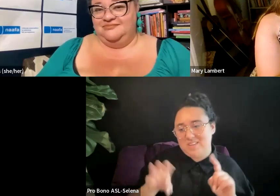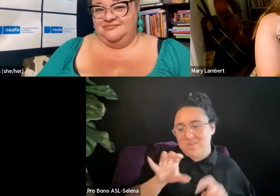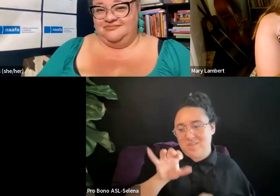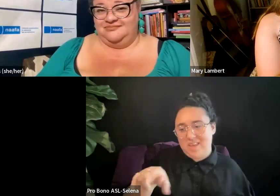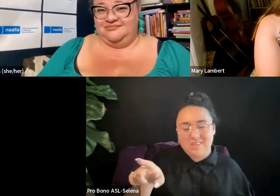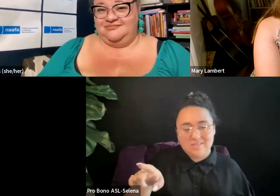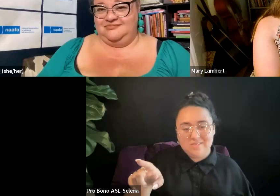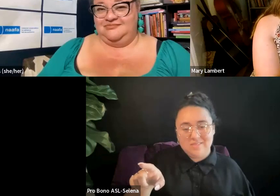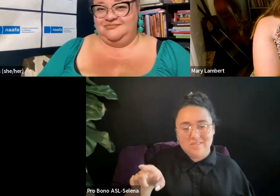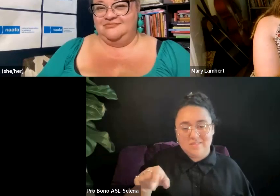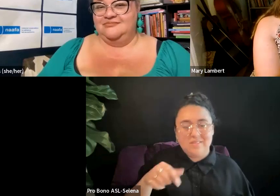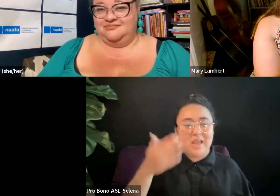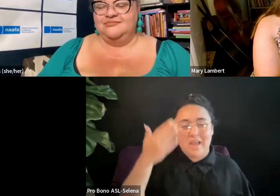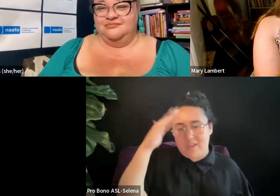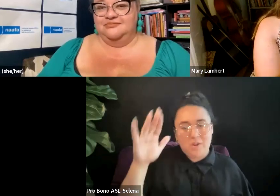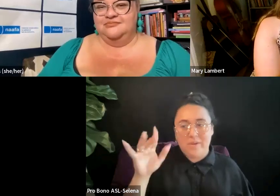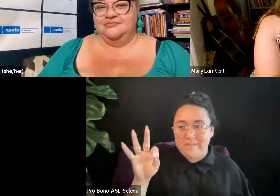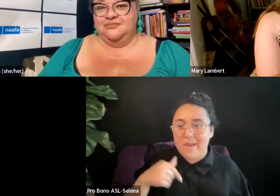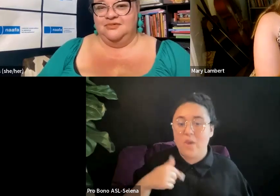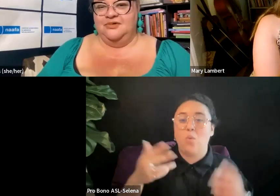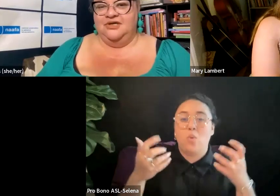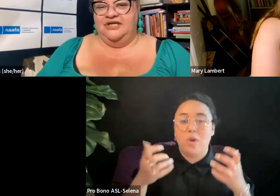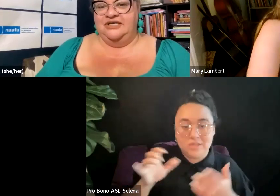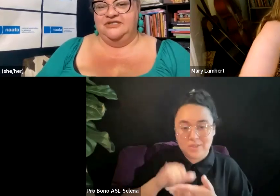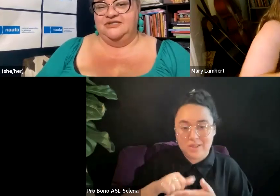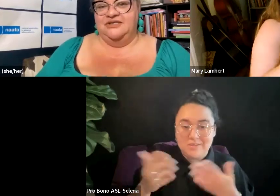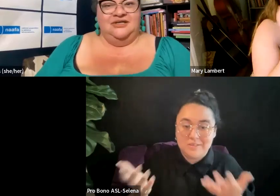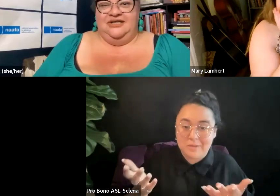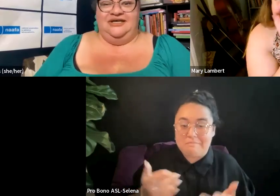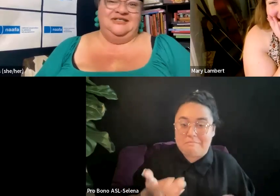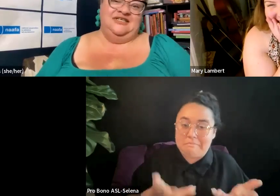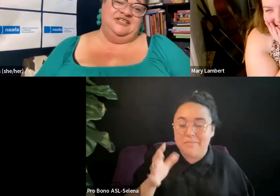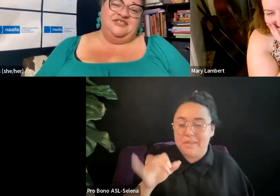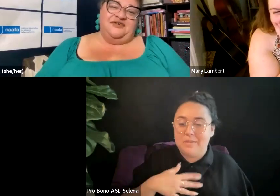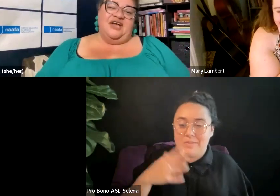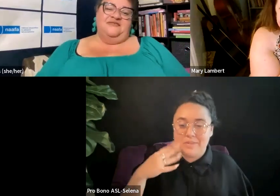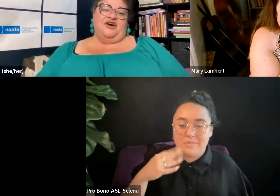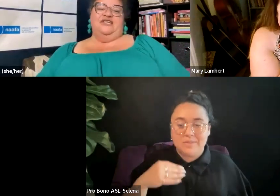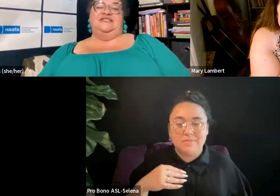And I don't know if I want to, you know, so that was that experience, a different kind of artist.